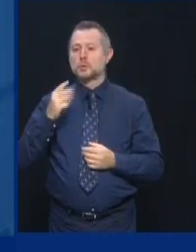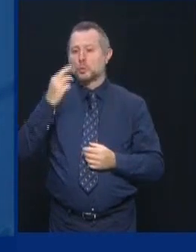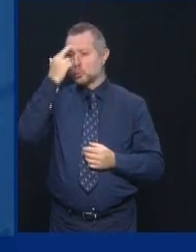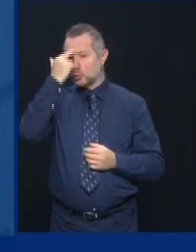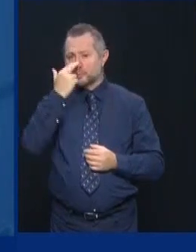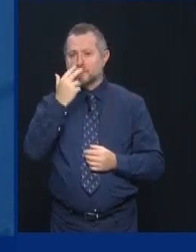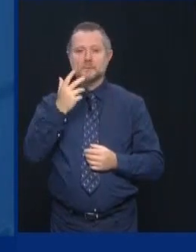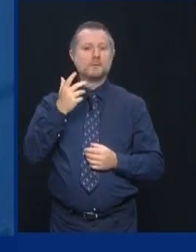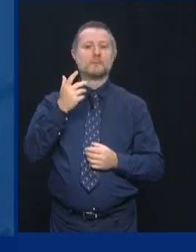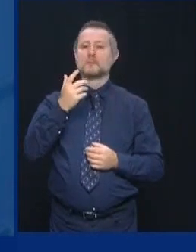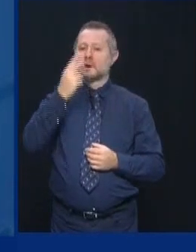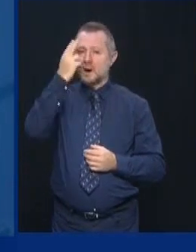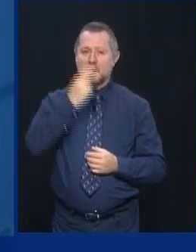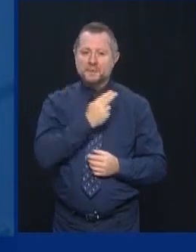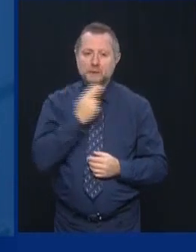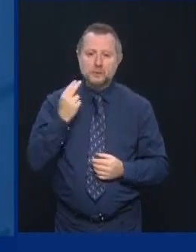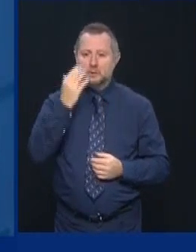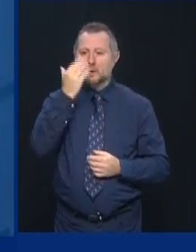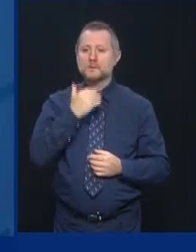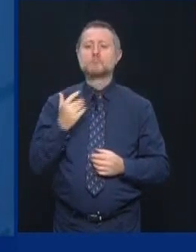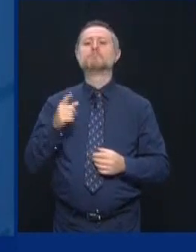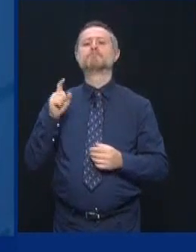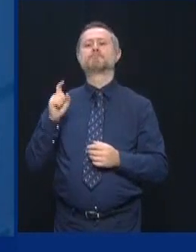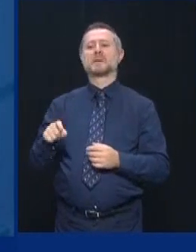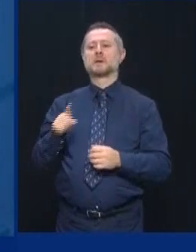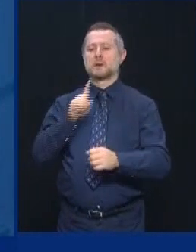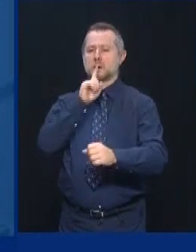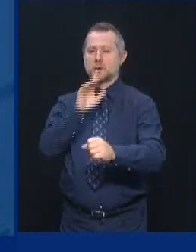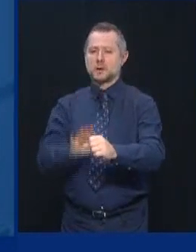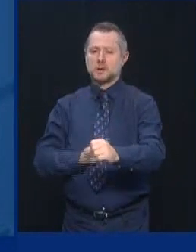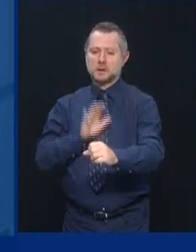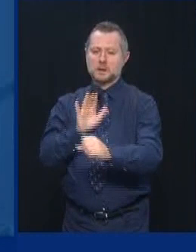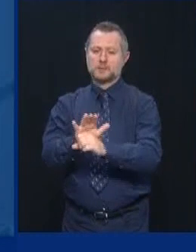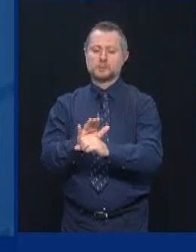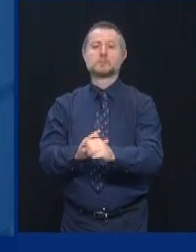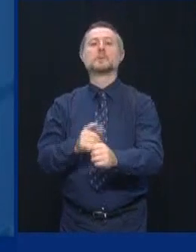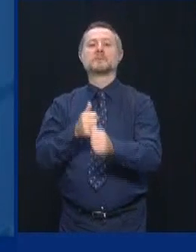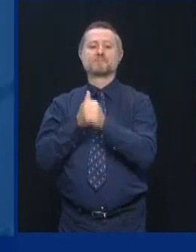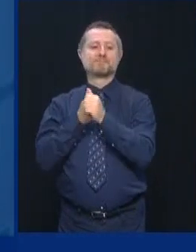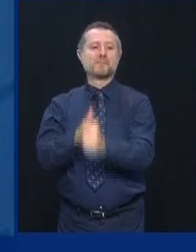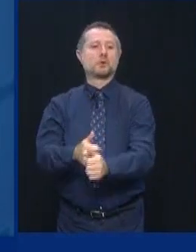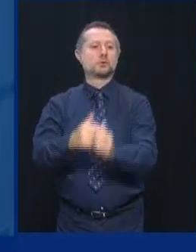COMMUNITY, WHETHER WE'RE TALKING ABOUT BLACK CHURCHES, WHETHER WE'RE TALKING ABOUT ROMAN